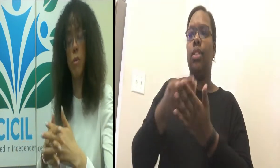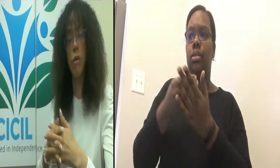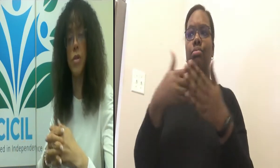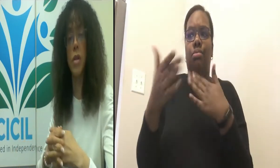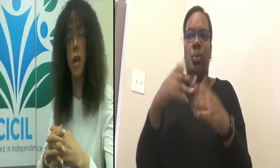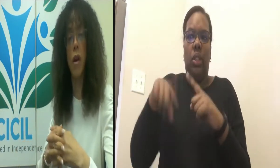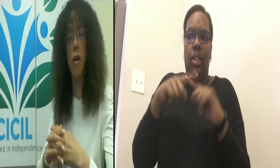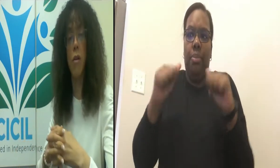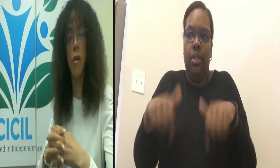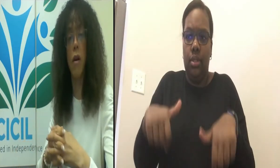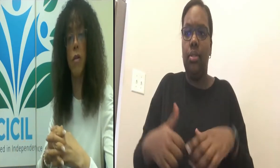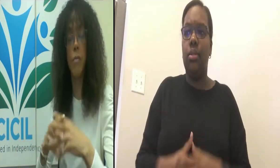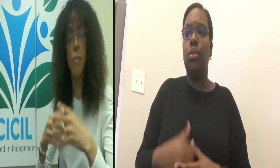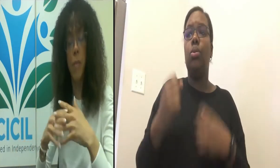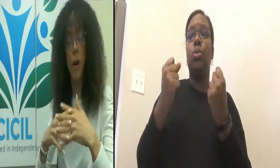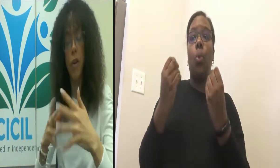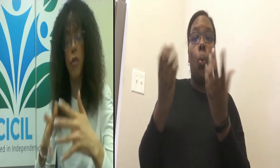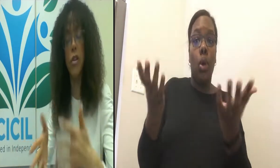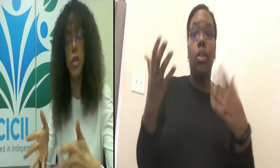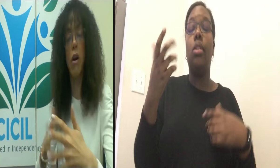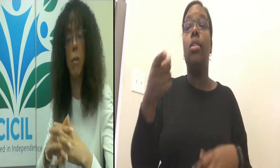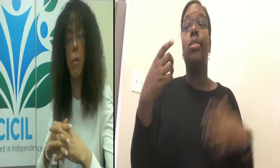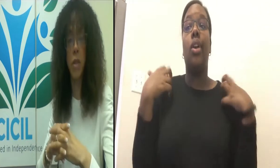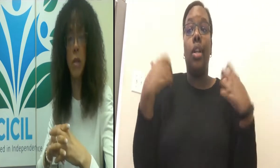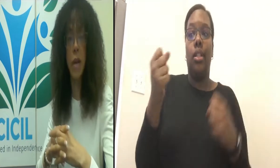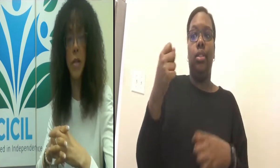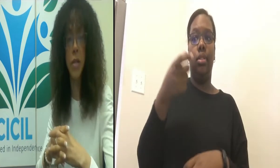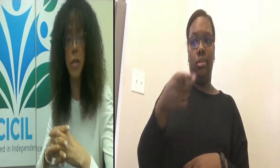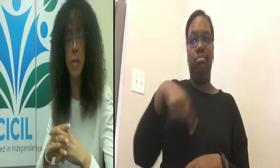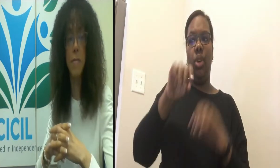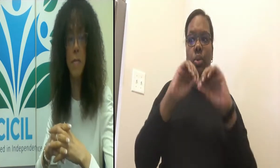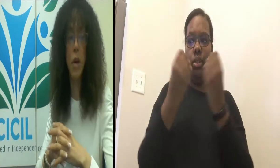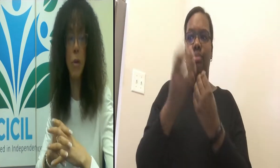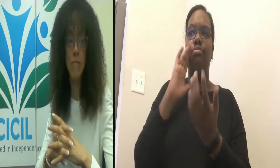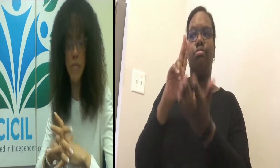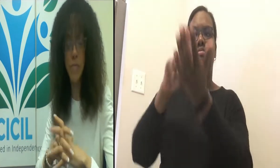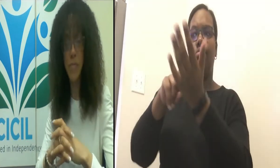what they what it is that they're doing and to interpret the reports that they